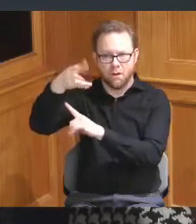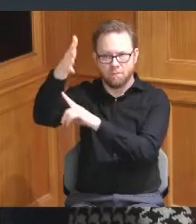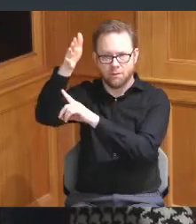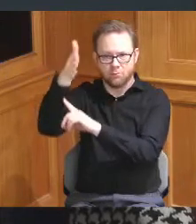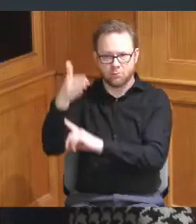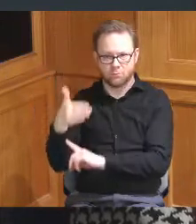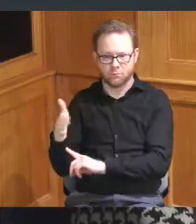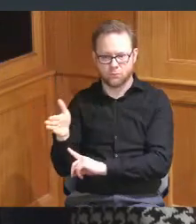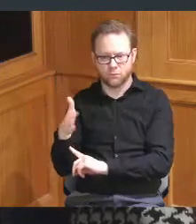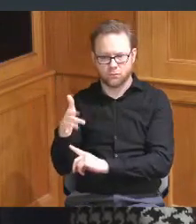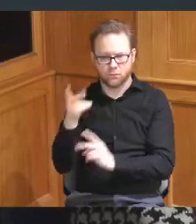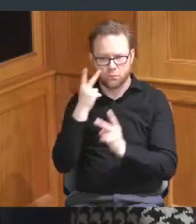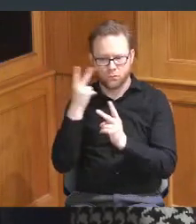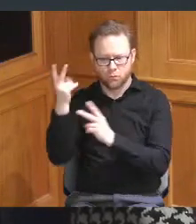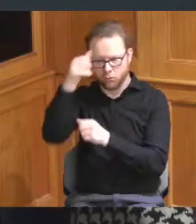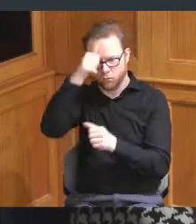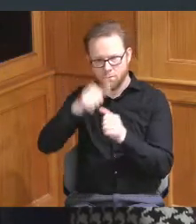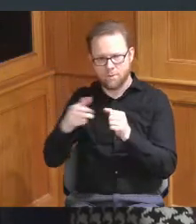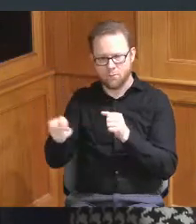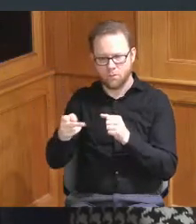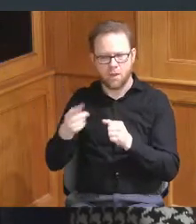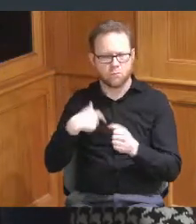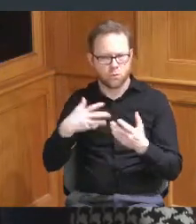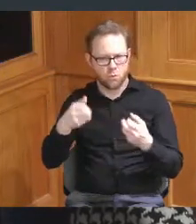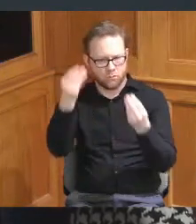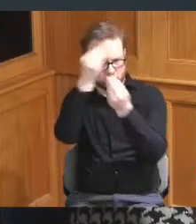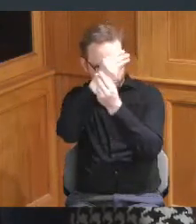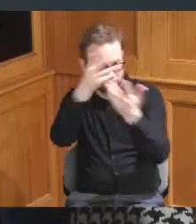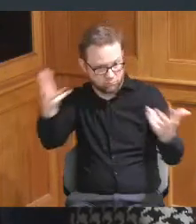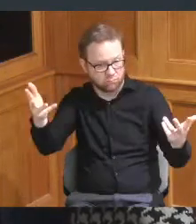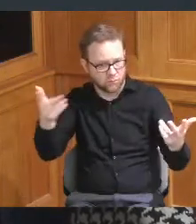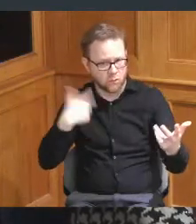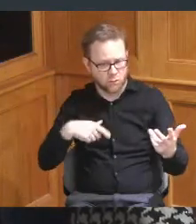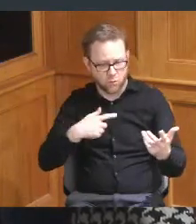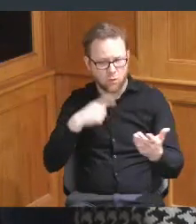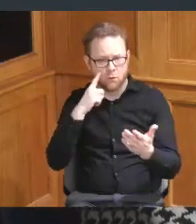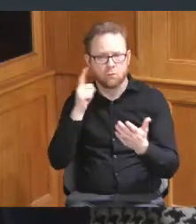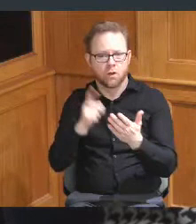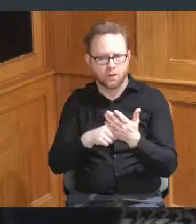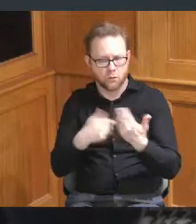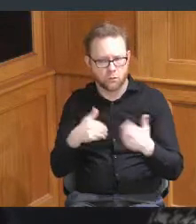and so we wanted the residents to know that we do recognize that absolutely I